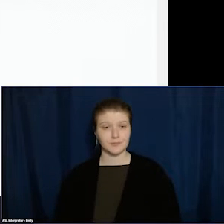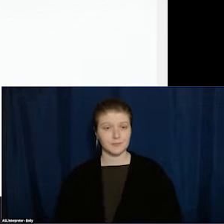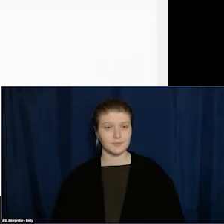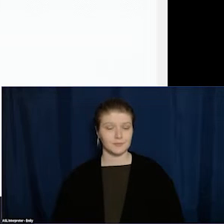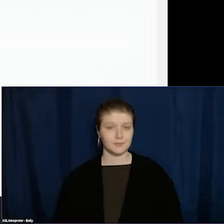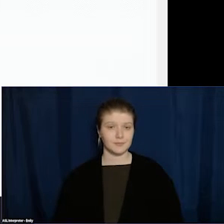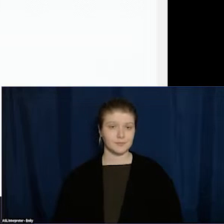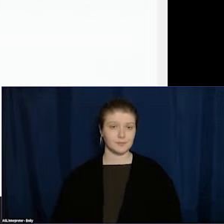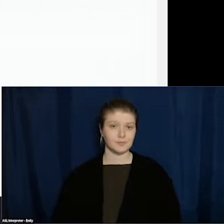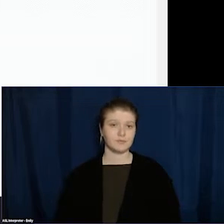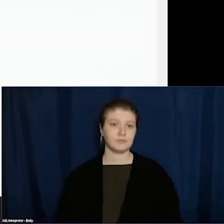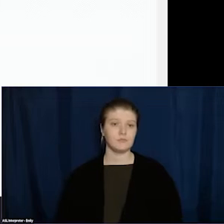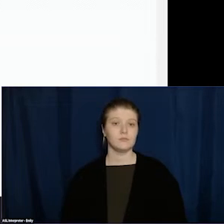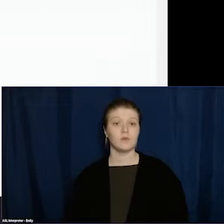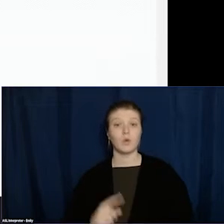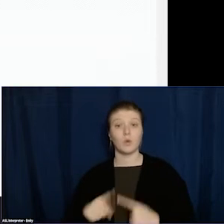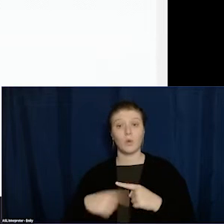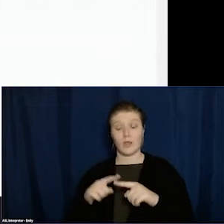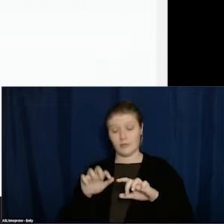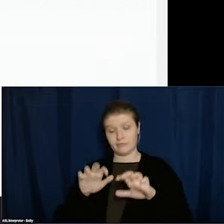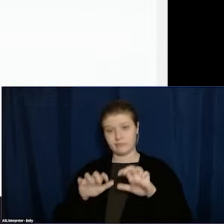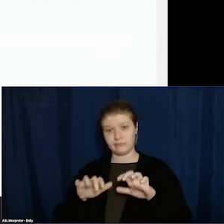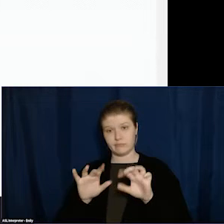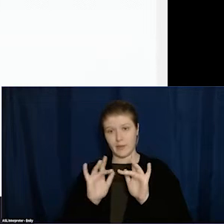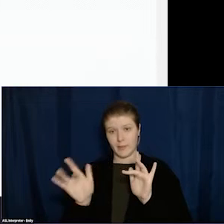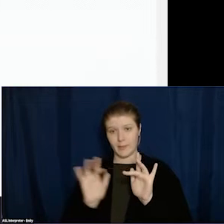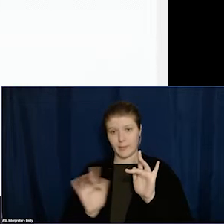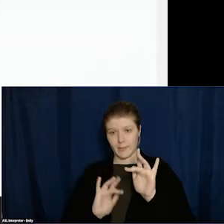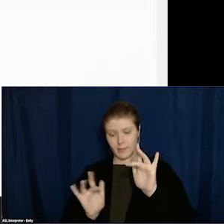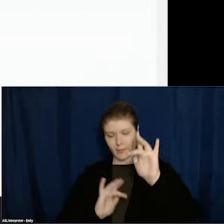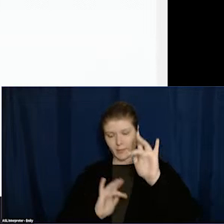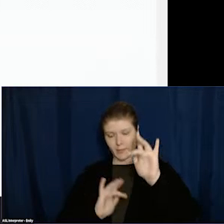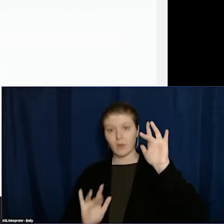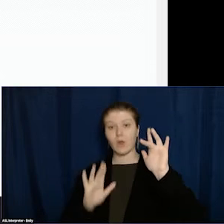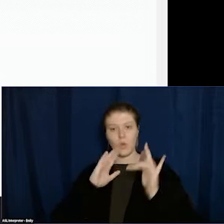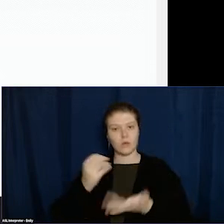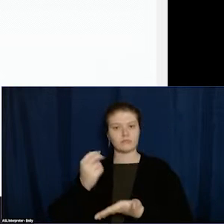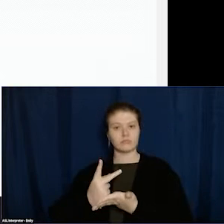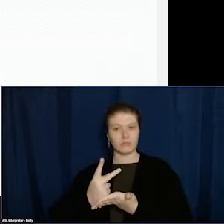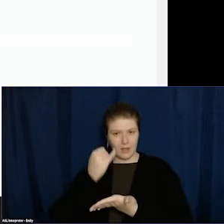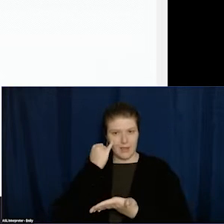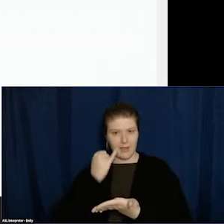And as you enter fields in here, it will validate real-time for you whether or not you've entered something incorrectly.